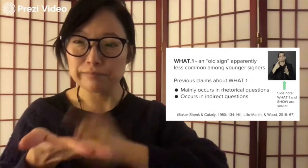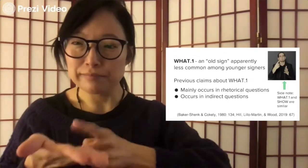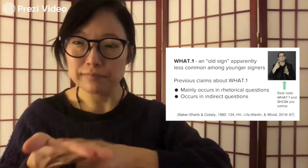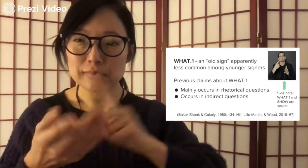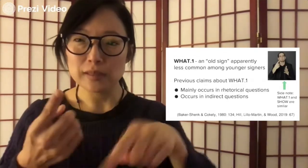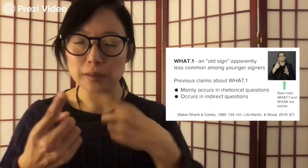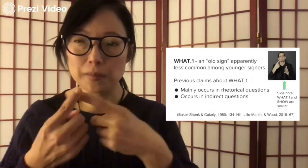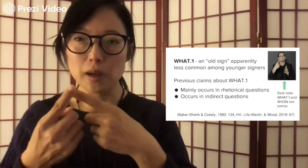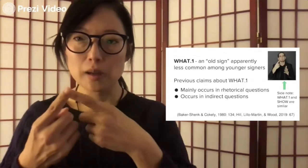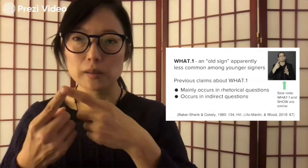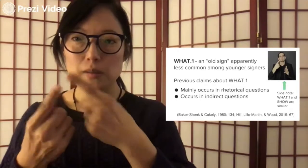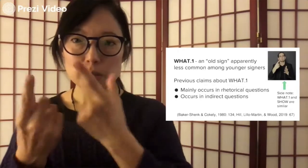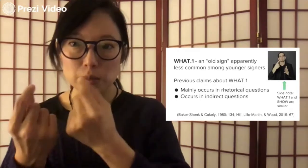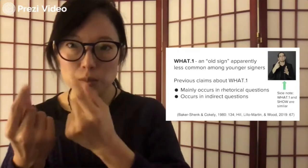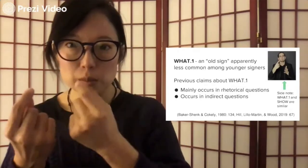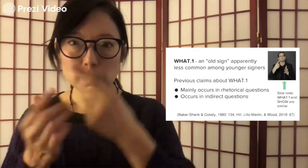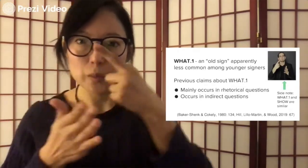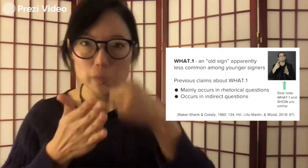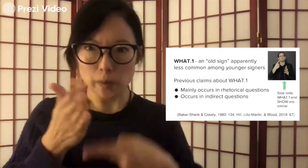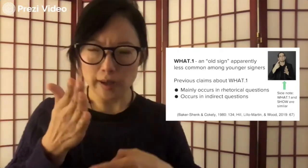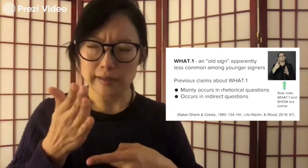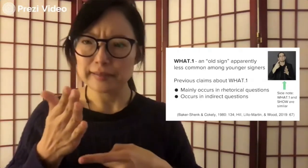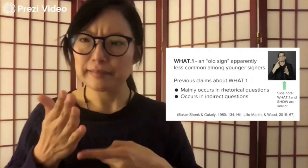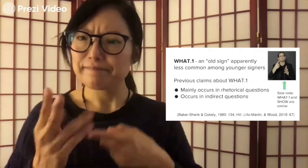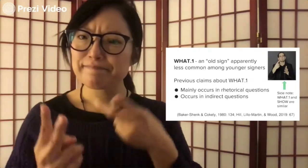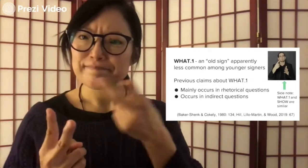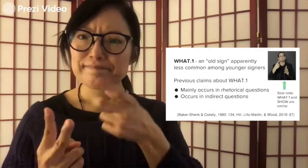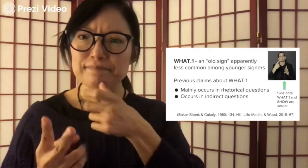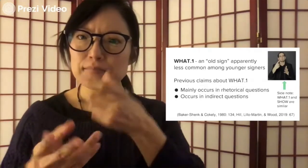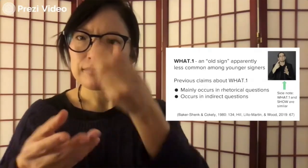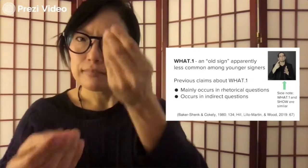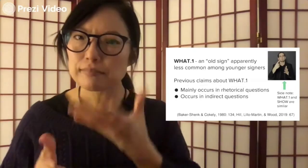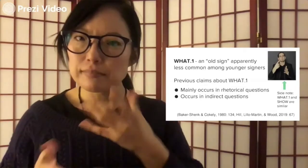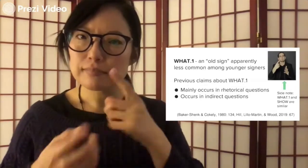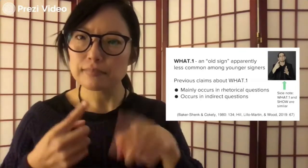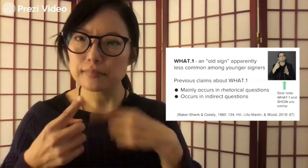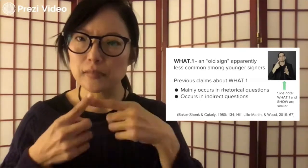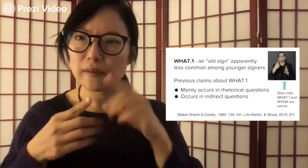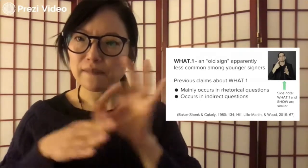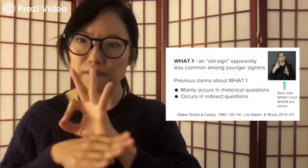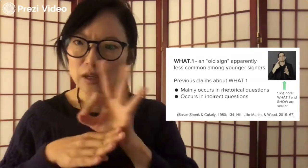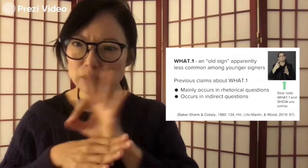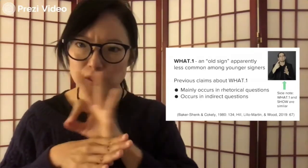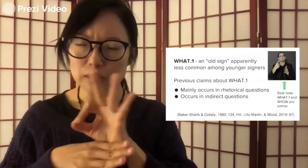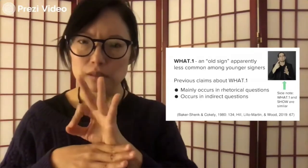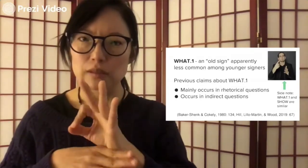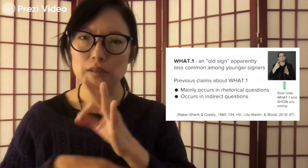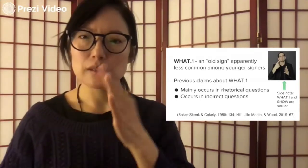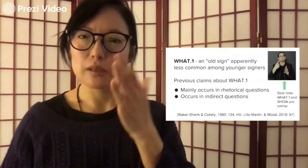claims. But they don't really inform us about the functions of